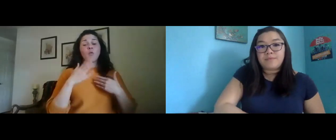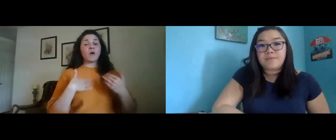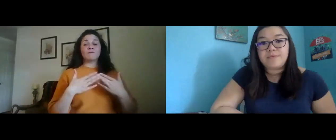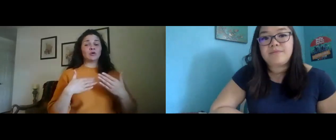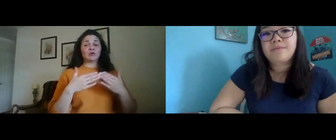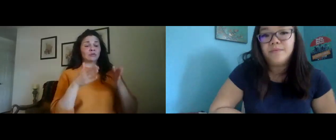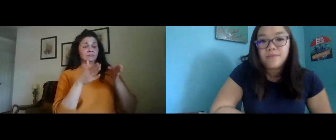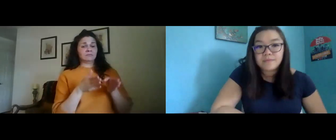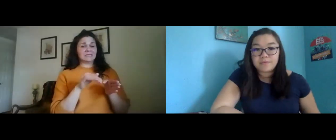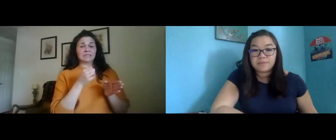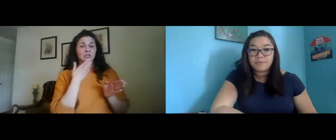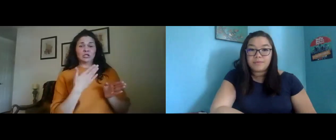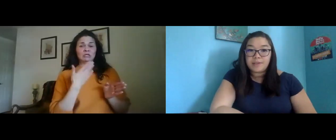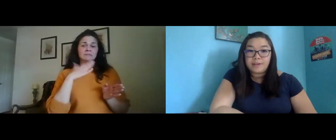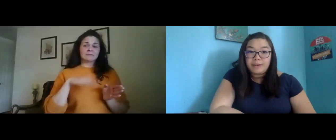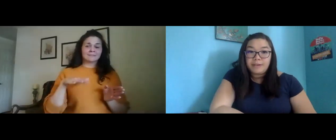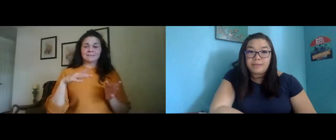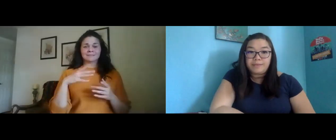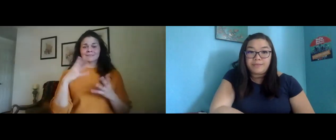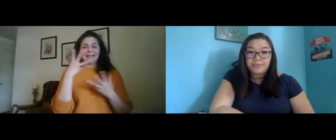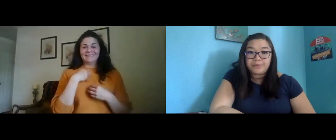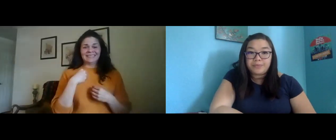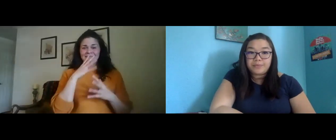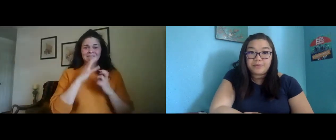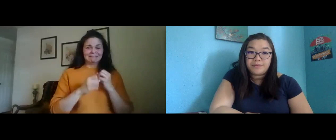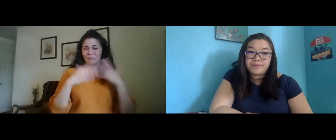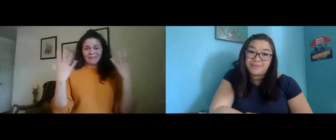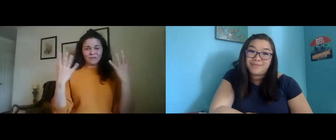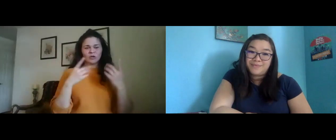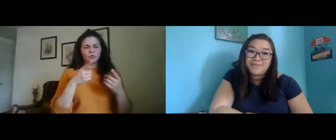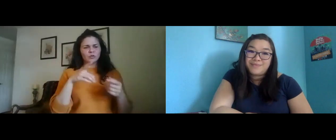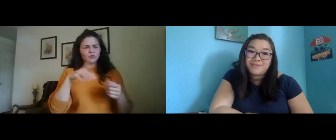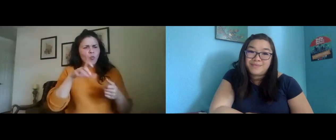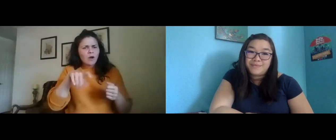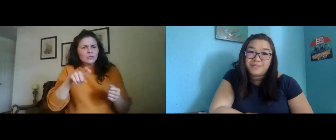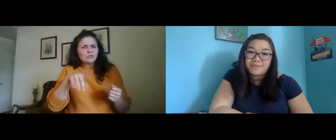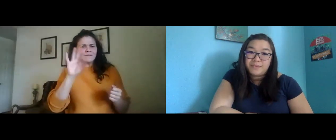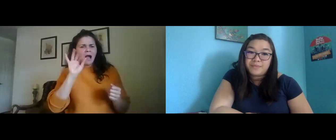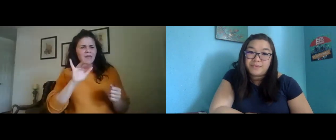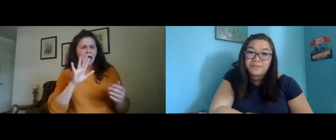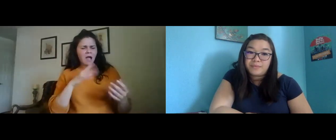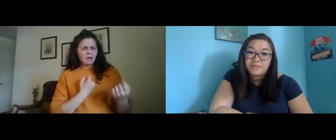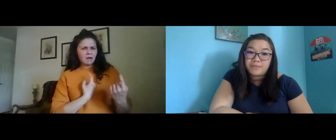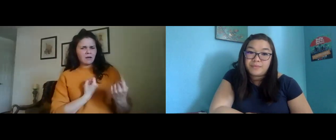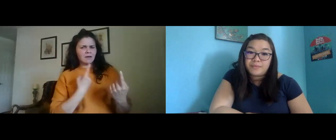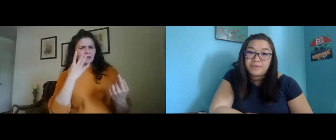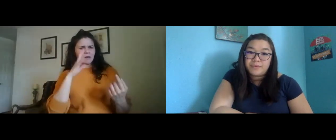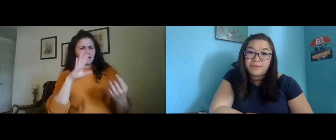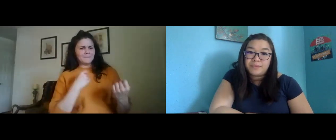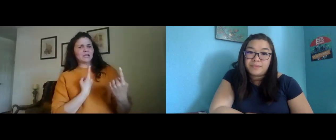whether they’re good, bad, lovely, or evil--you’re supposed to find that compassion.